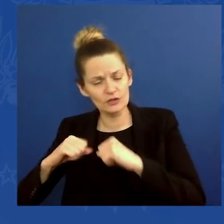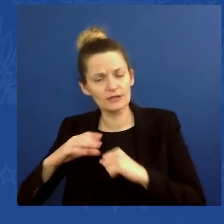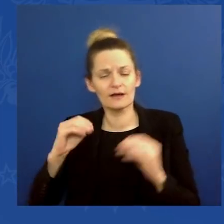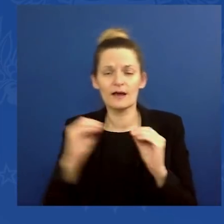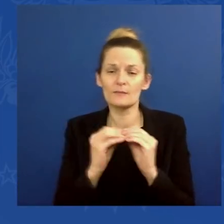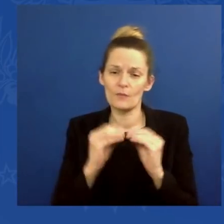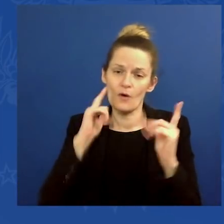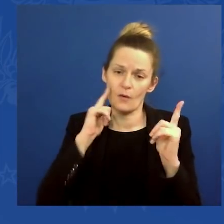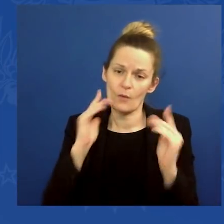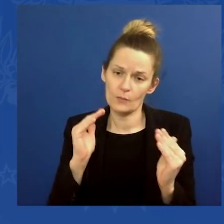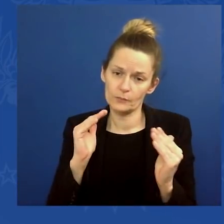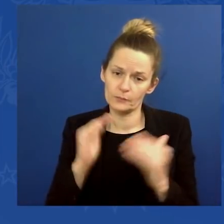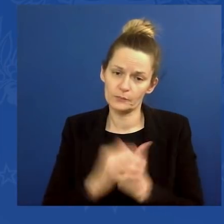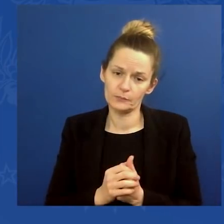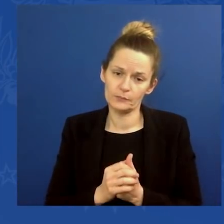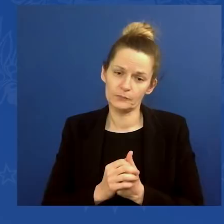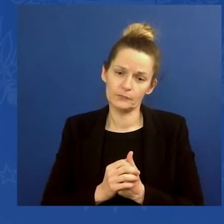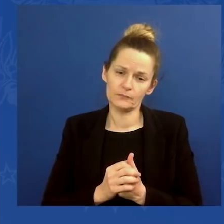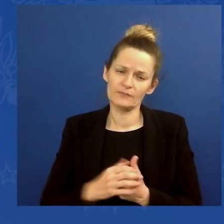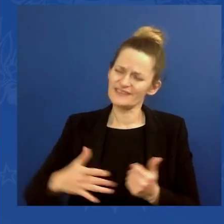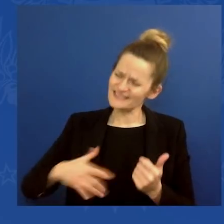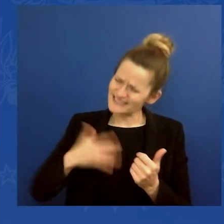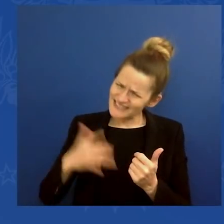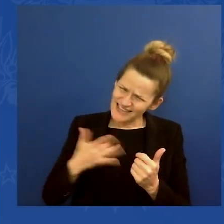and a greater sense of who we are as countries.